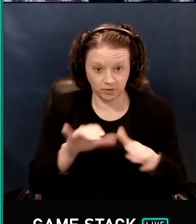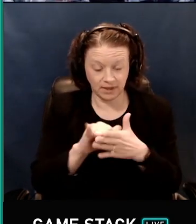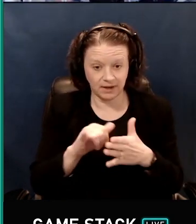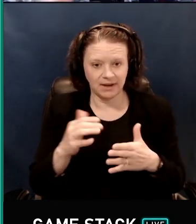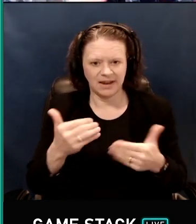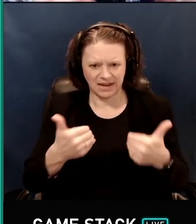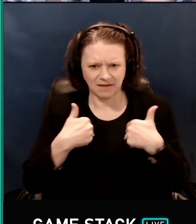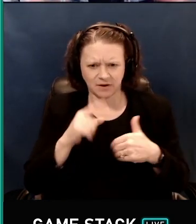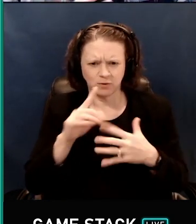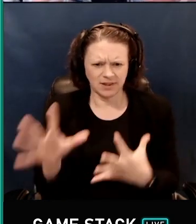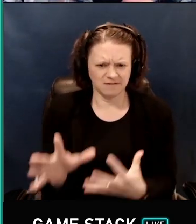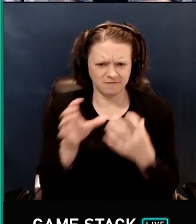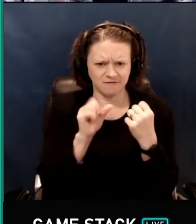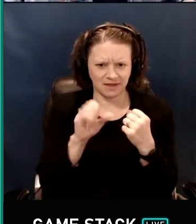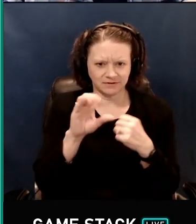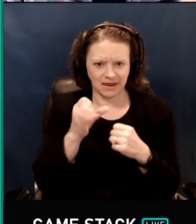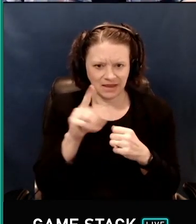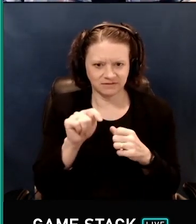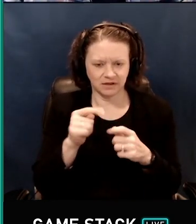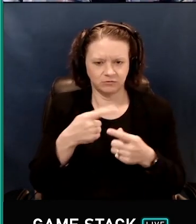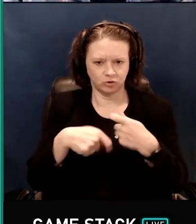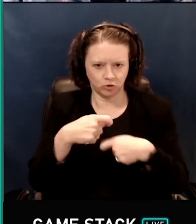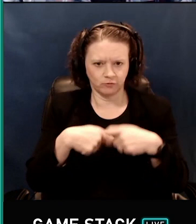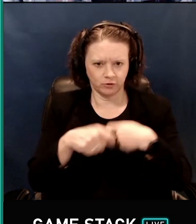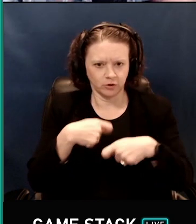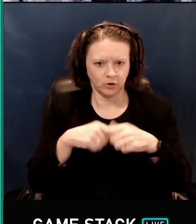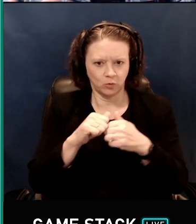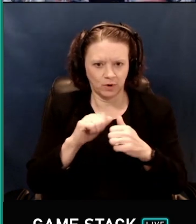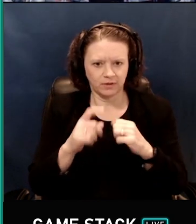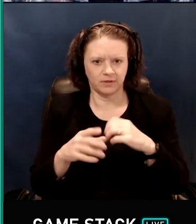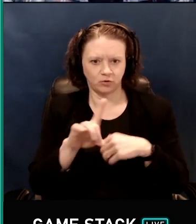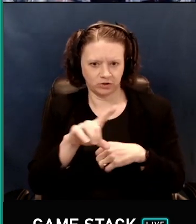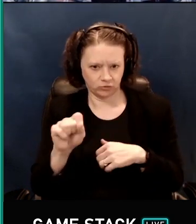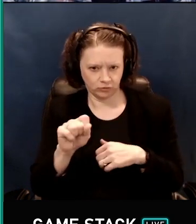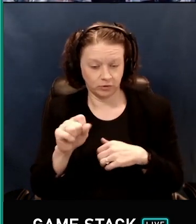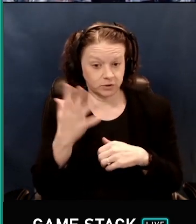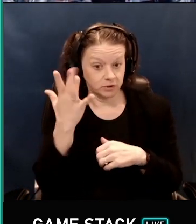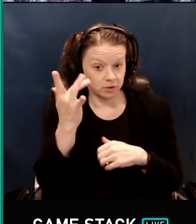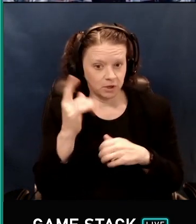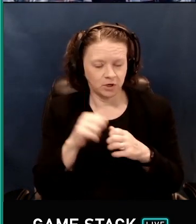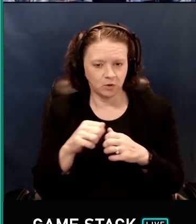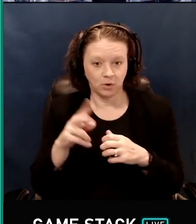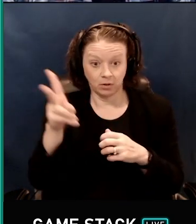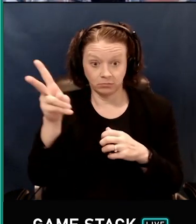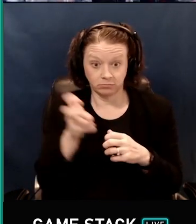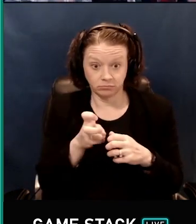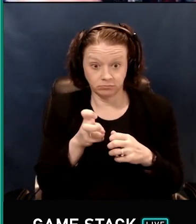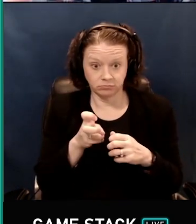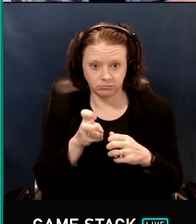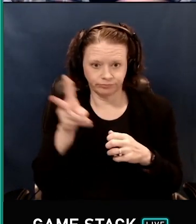Since you're going to bring data in and out, and it makes your GPU look like has X times more memory, if you only bring in,